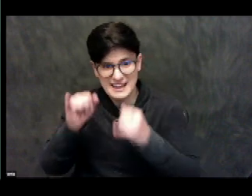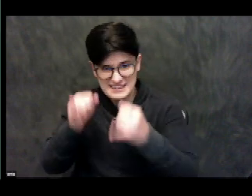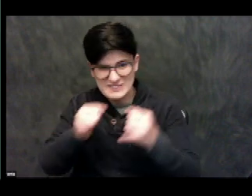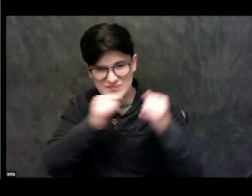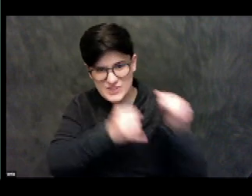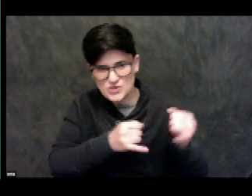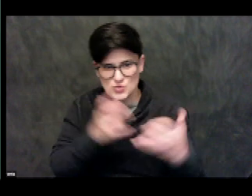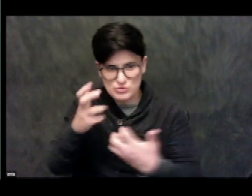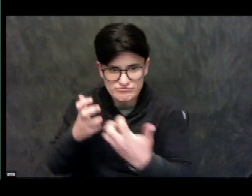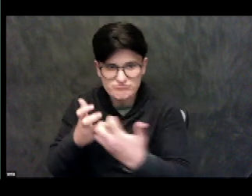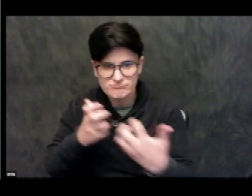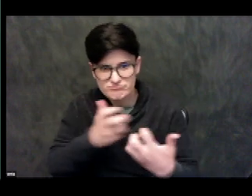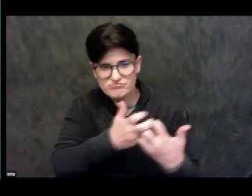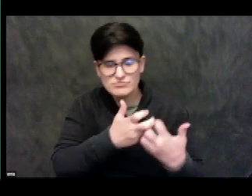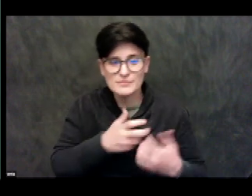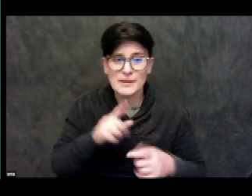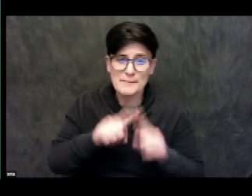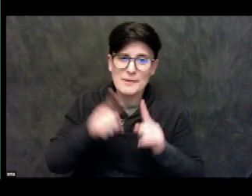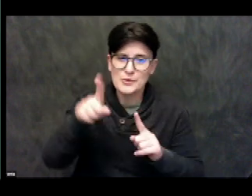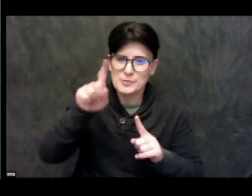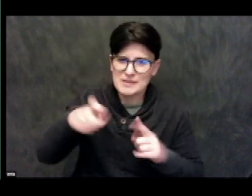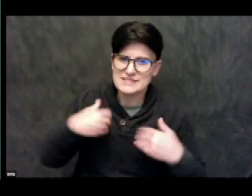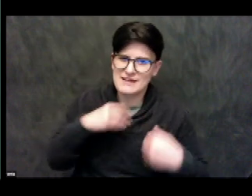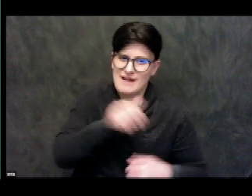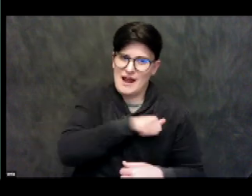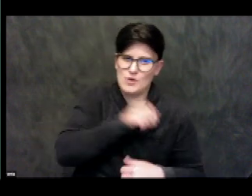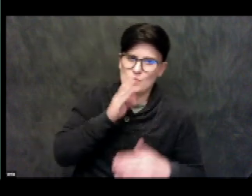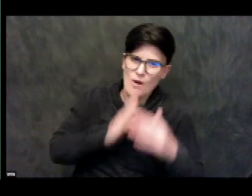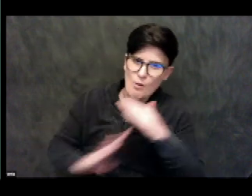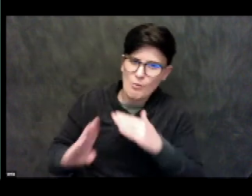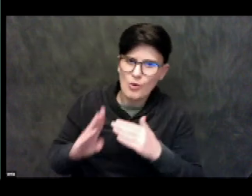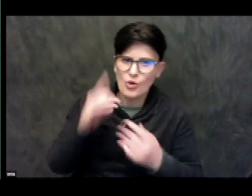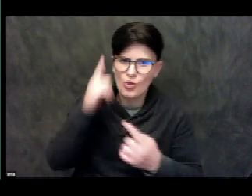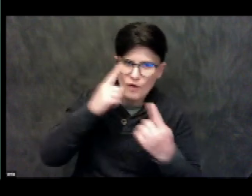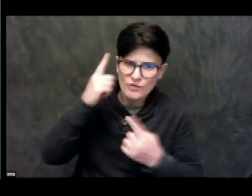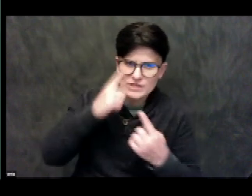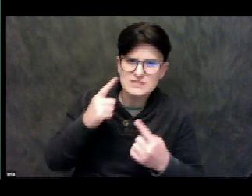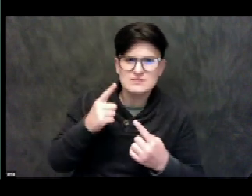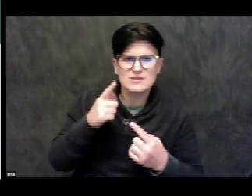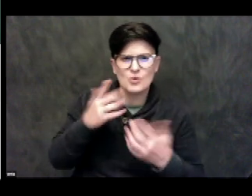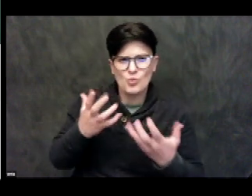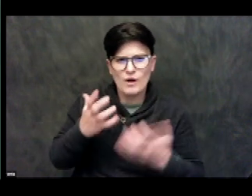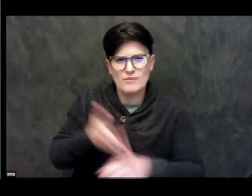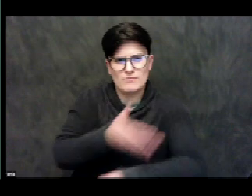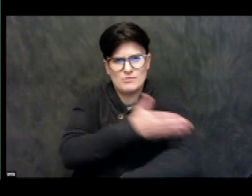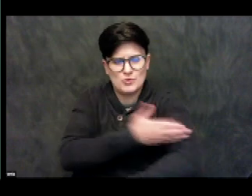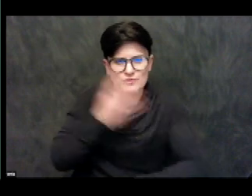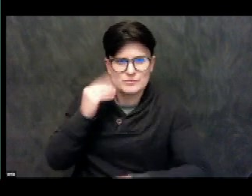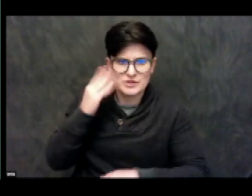mobility disability that are considering or planning pregnancy. Next slide place.